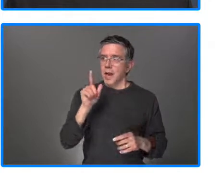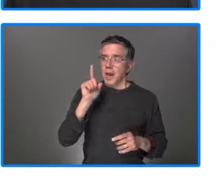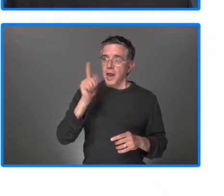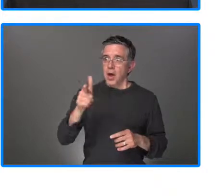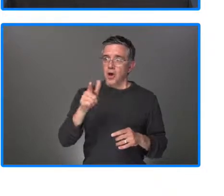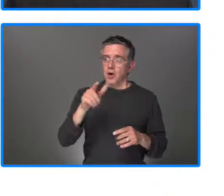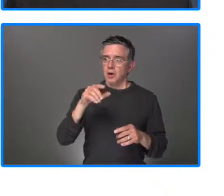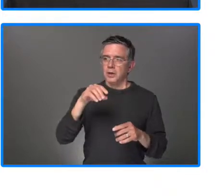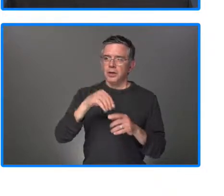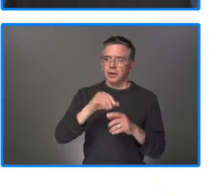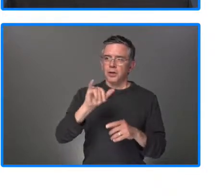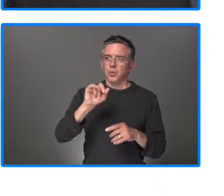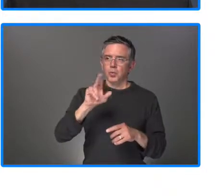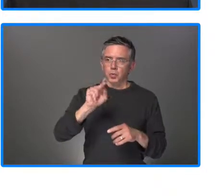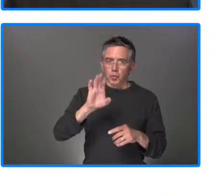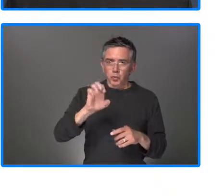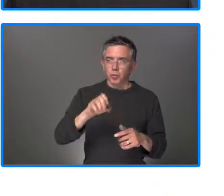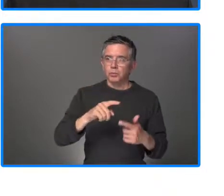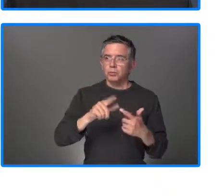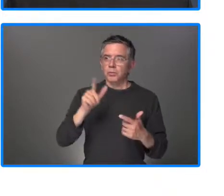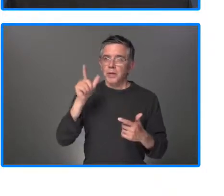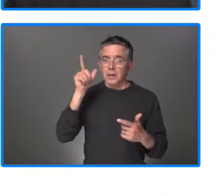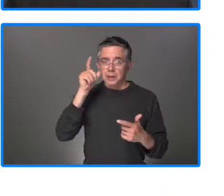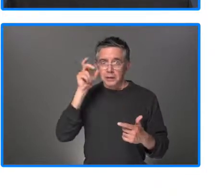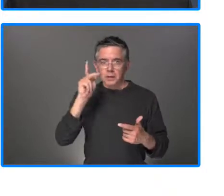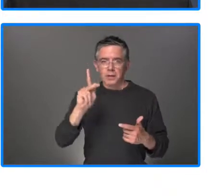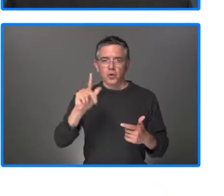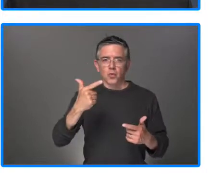we appreciate your time and your interest in this topic,